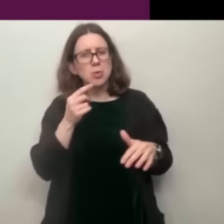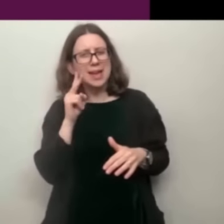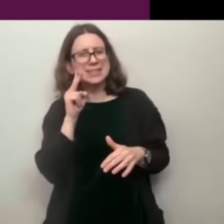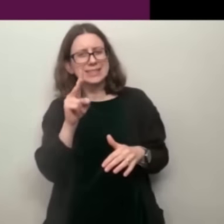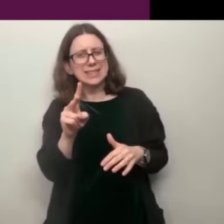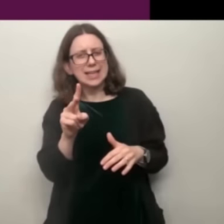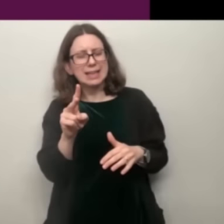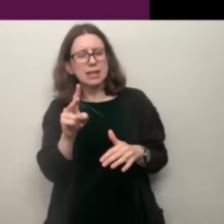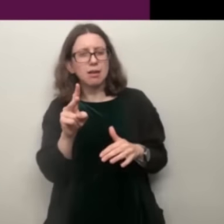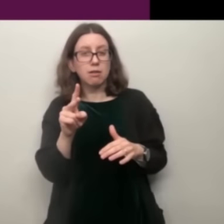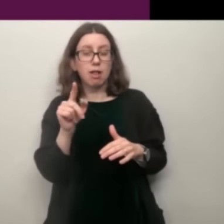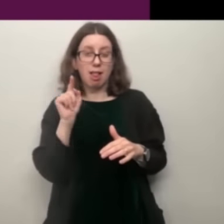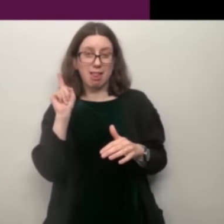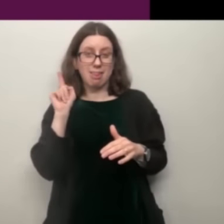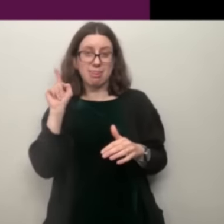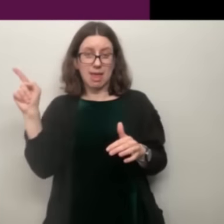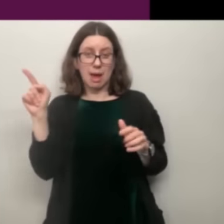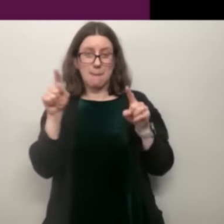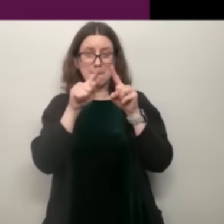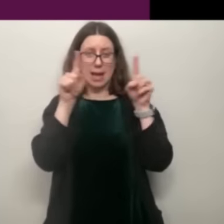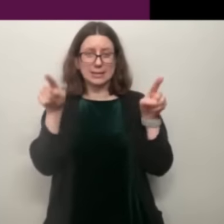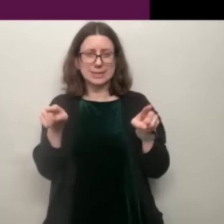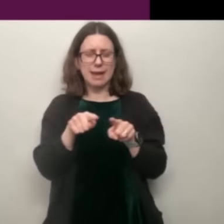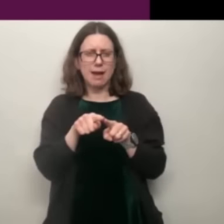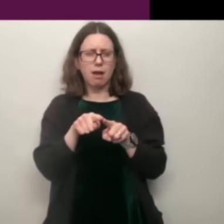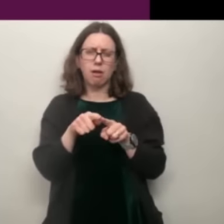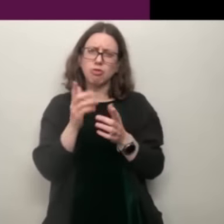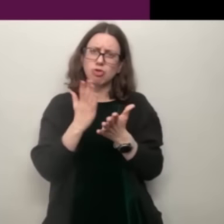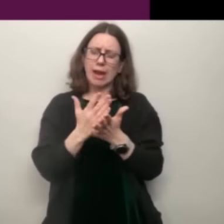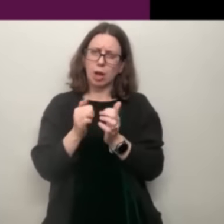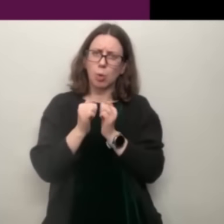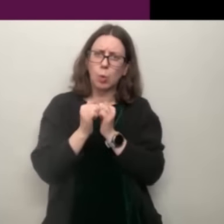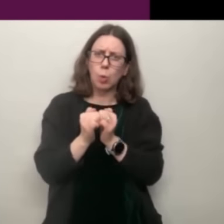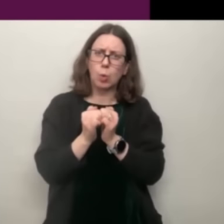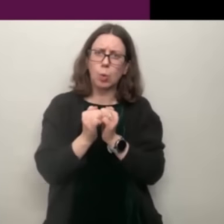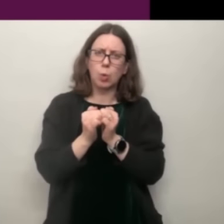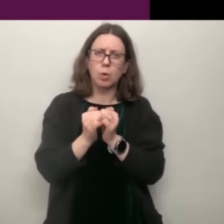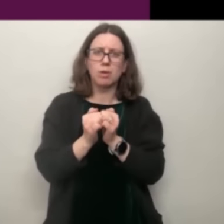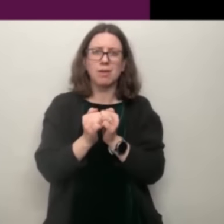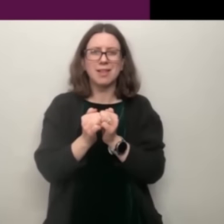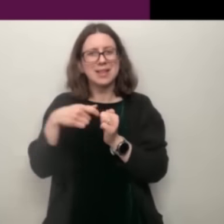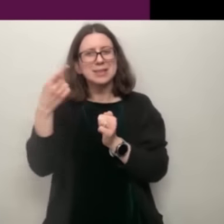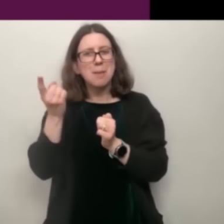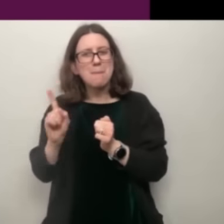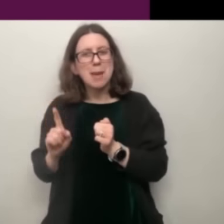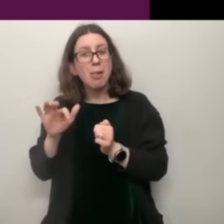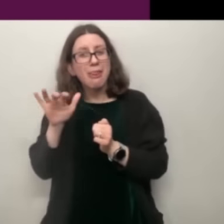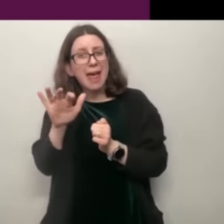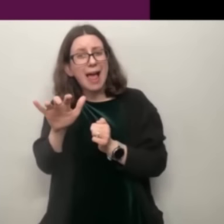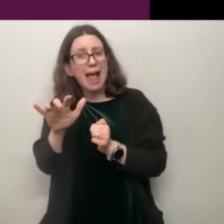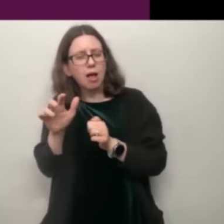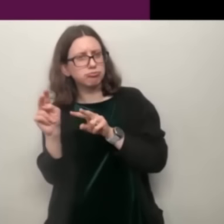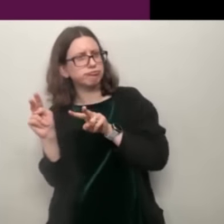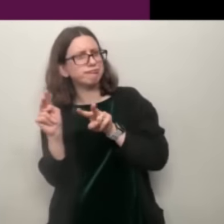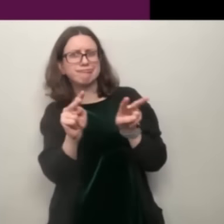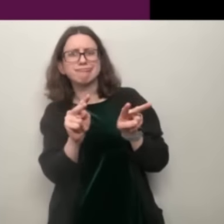that this scene is really something worth looking at by the inclusion of the figures who are themselves viewing that scene.